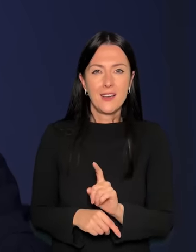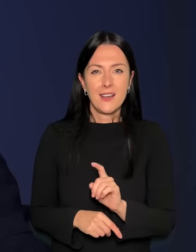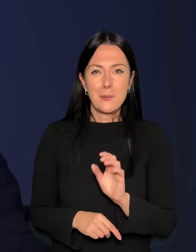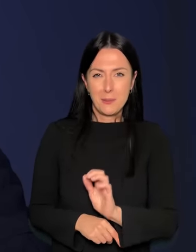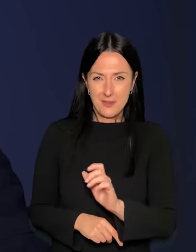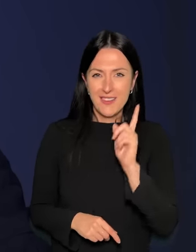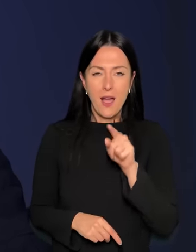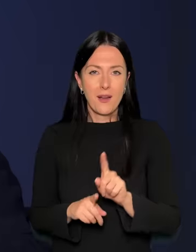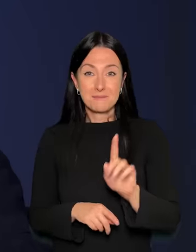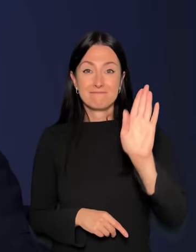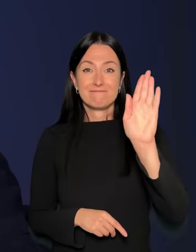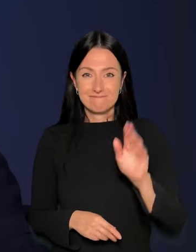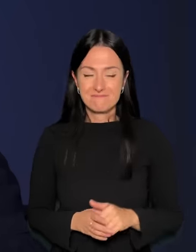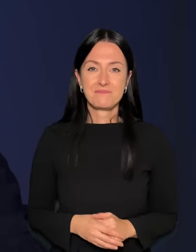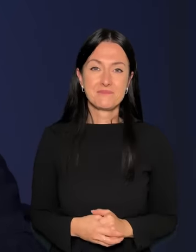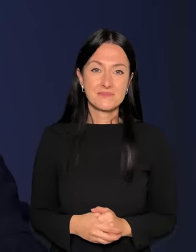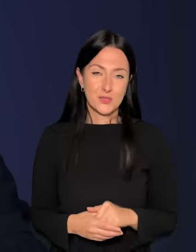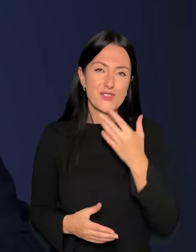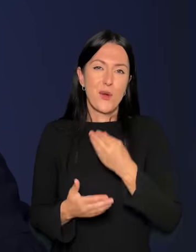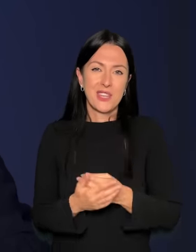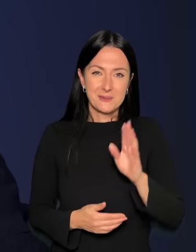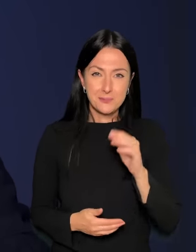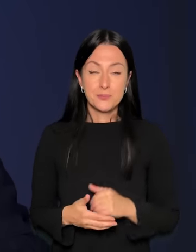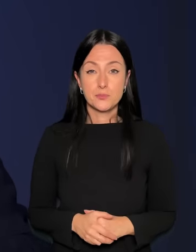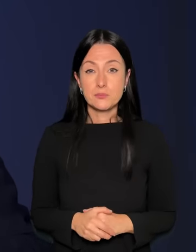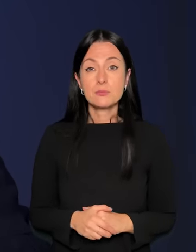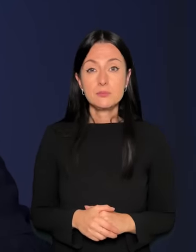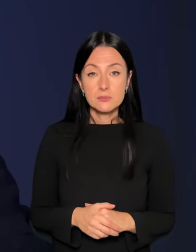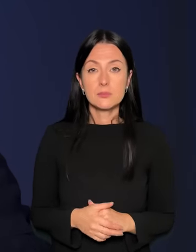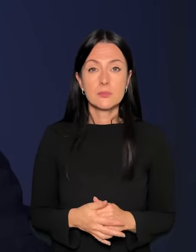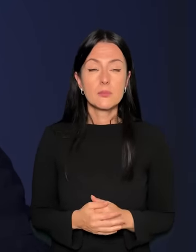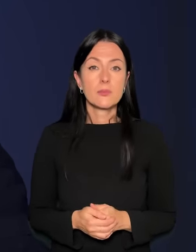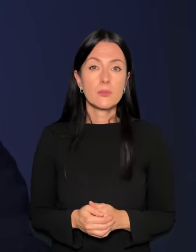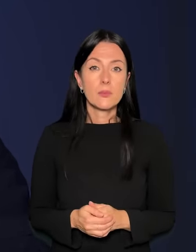they drive and then they like peak-to-peak, than they wave, there. Ours. that's it